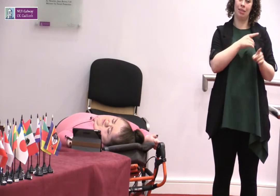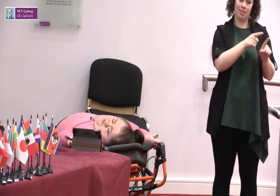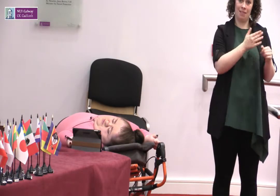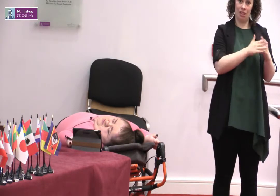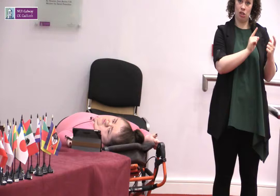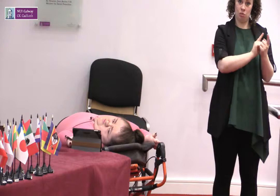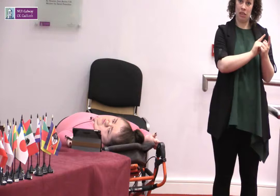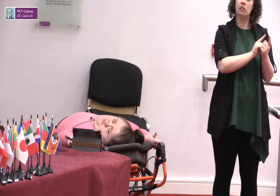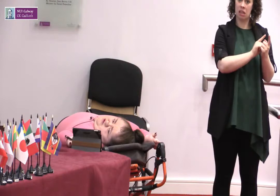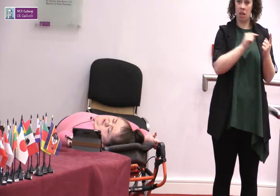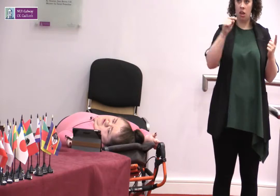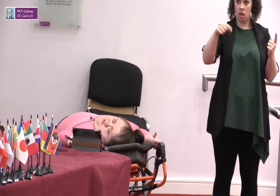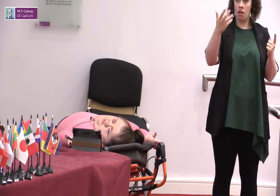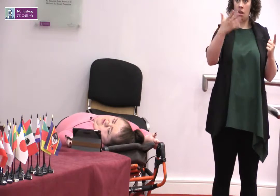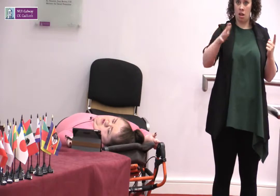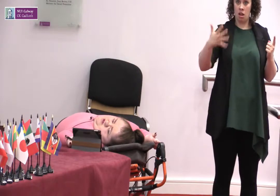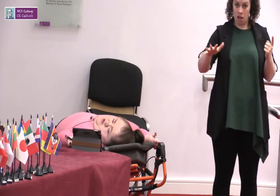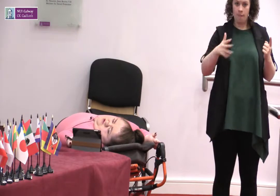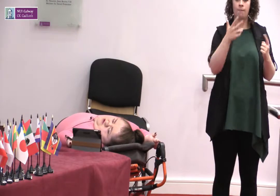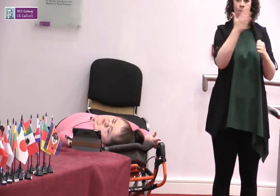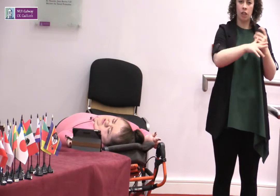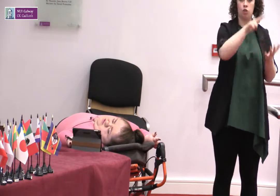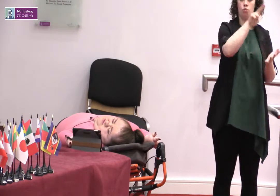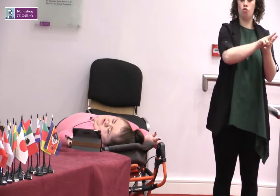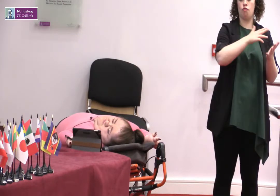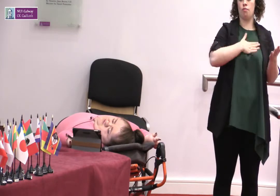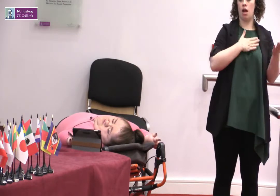who approved my application and recommended me.